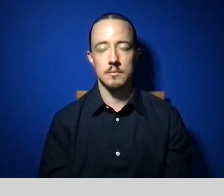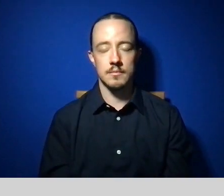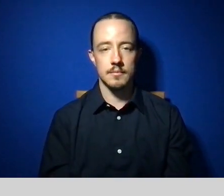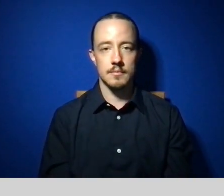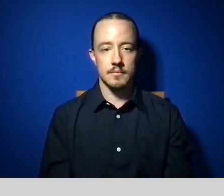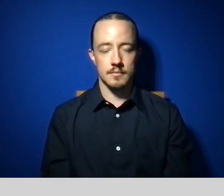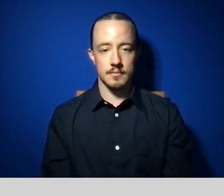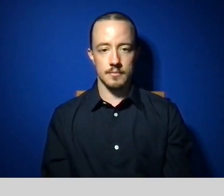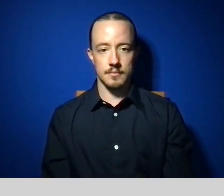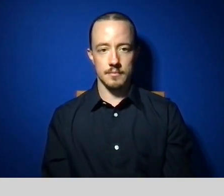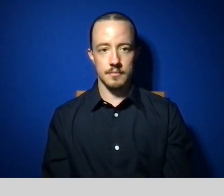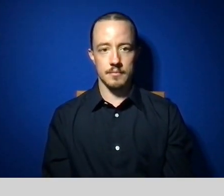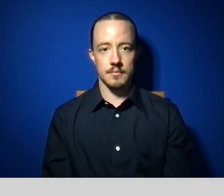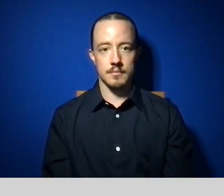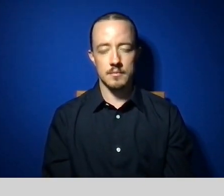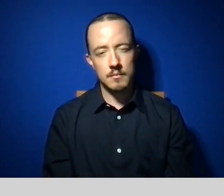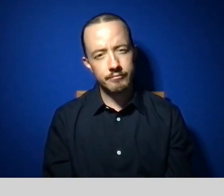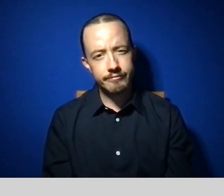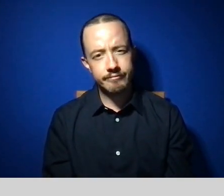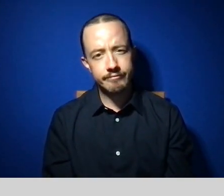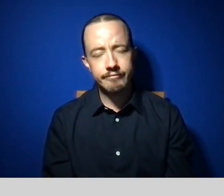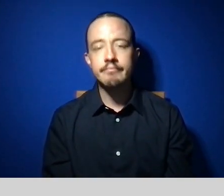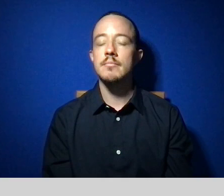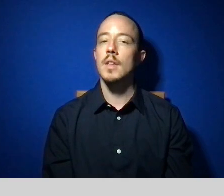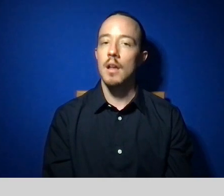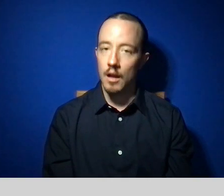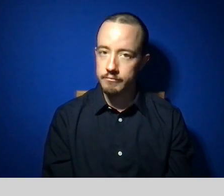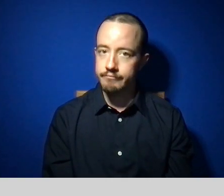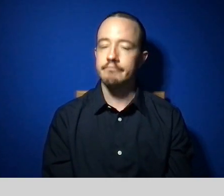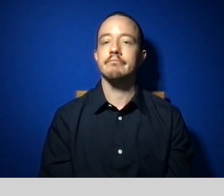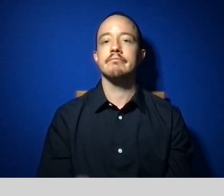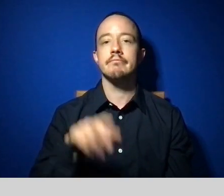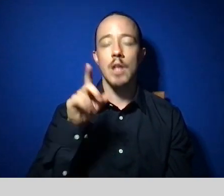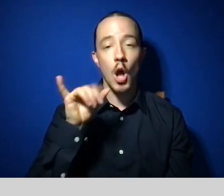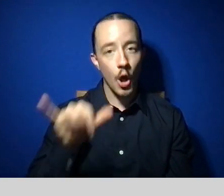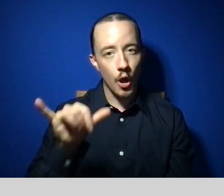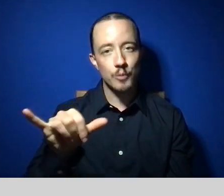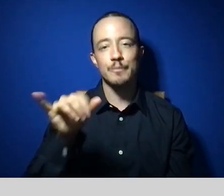And when that tests there, 1235, gxf, gxd that's why.